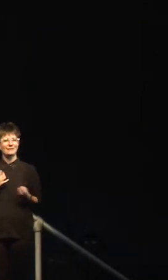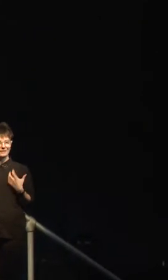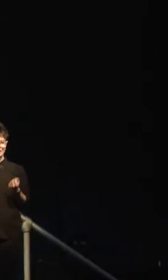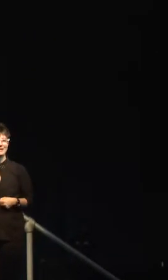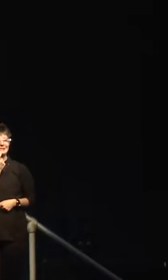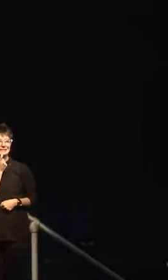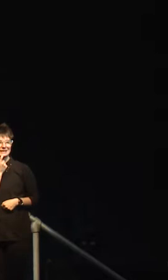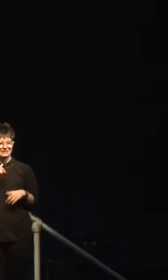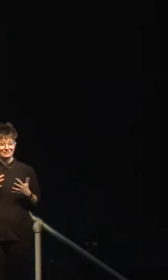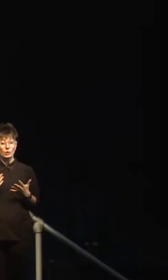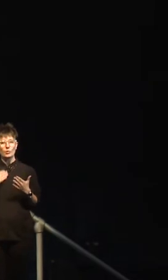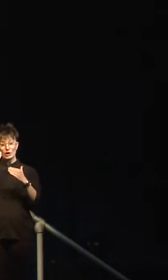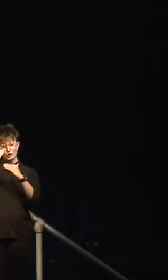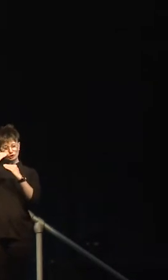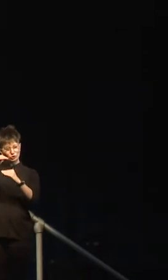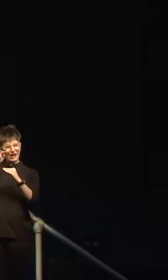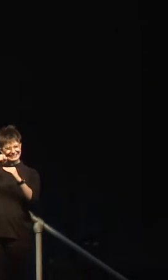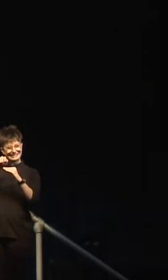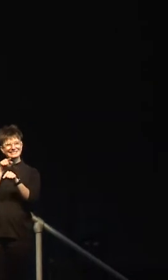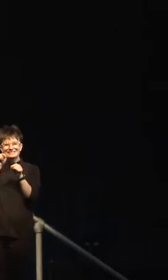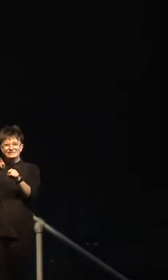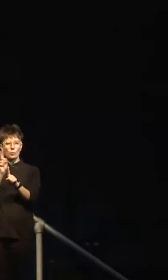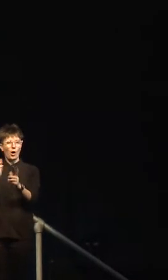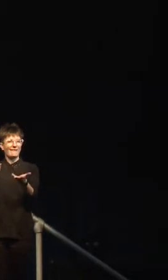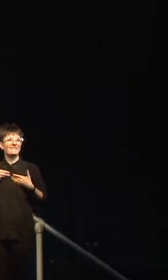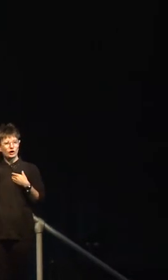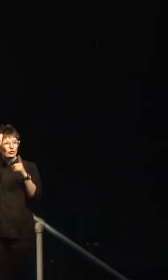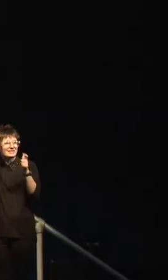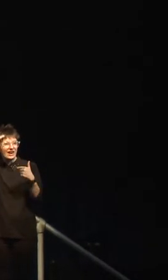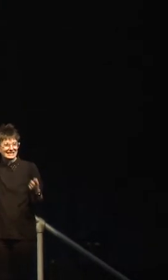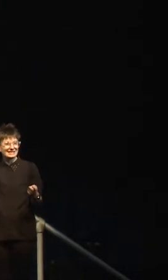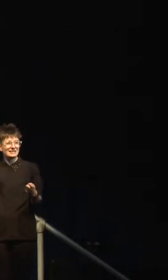and I never saw anybody do anything differently when times were good. We only ever started